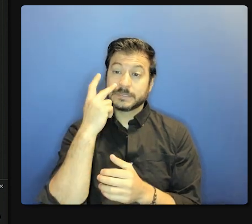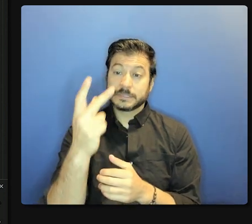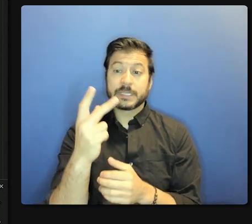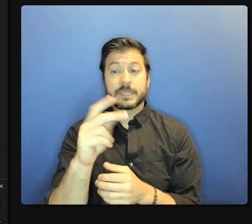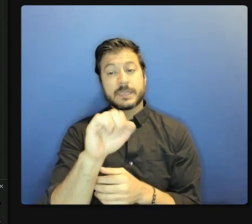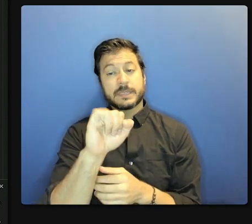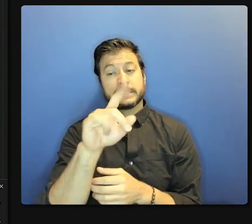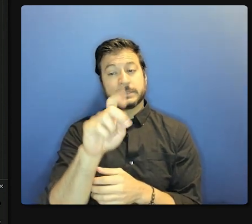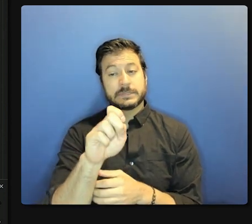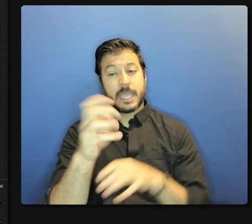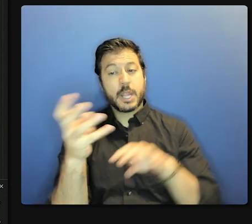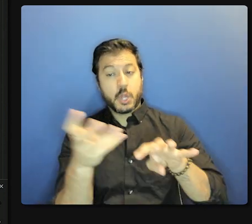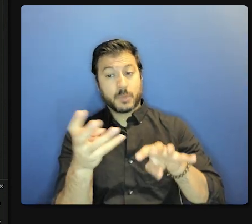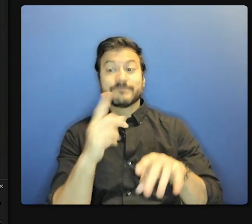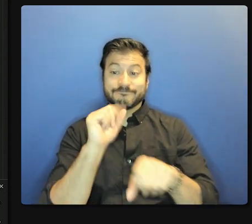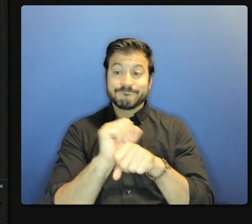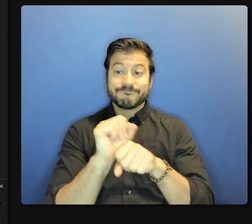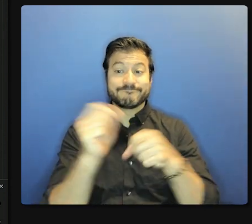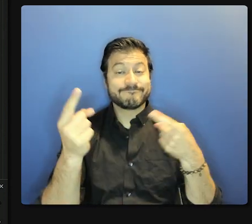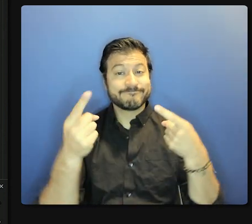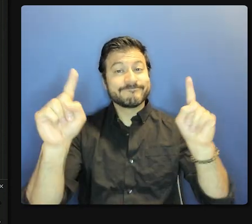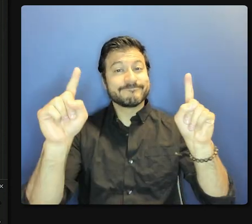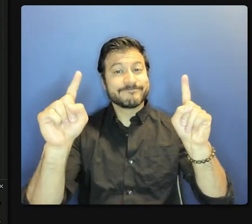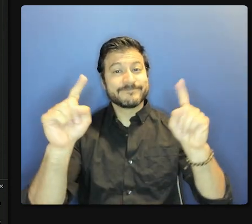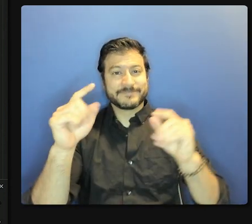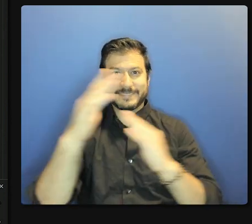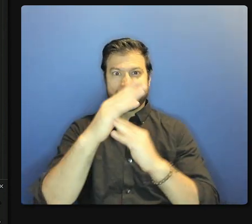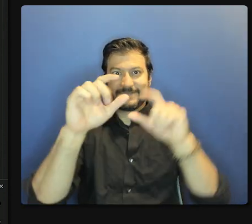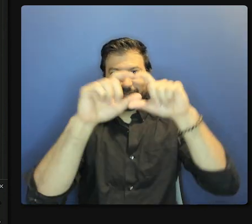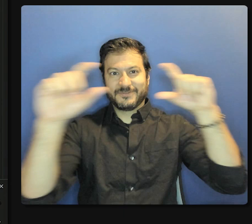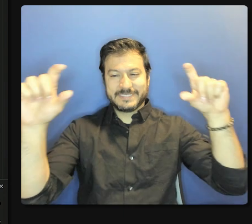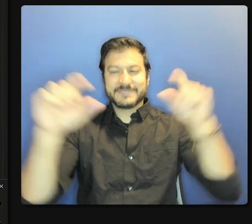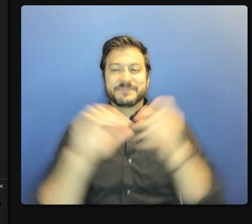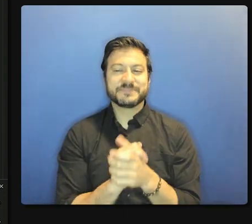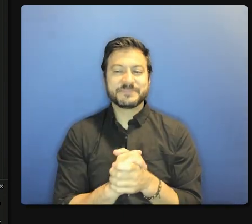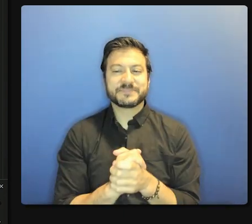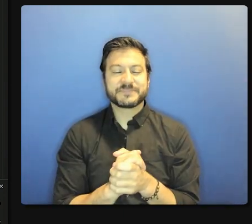You can see the sideloading was successful from the message at the top of the screen.